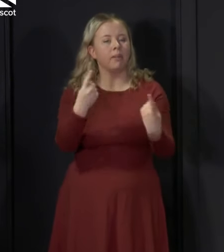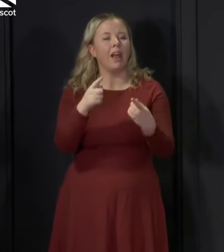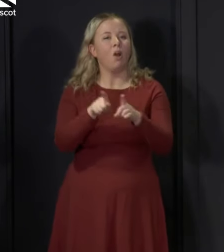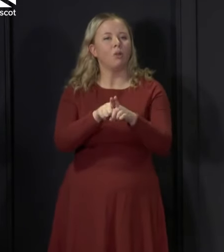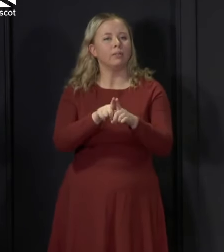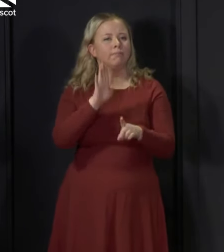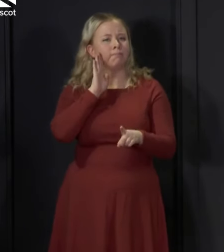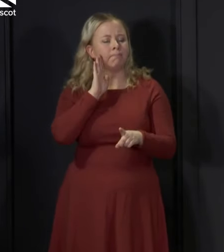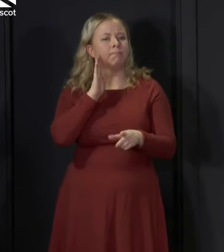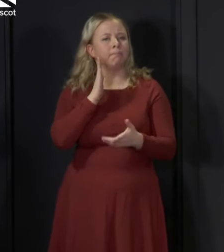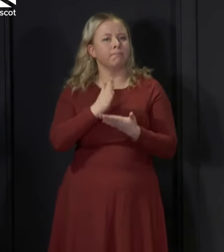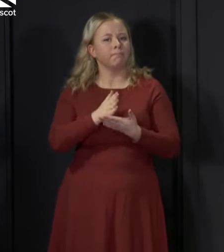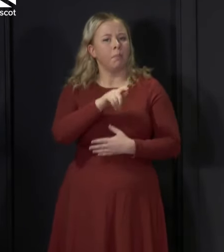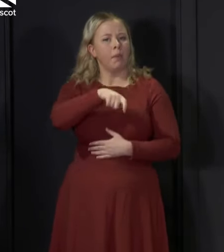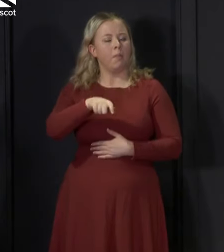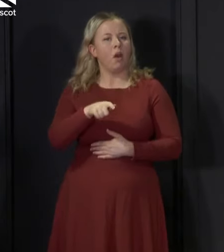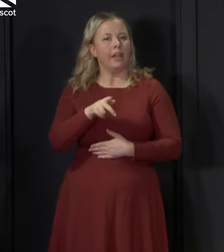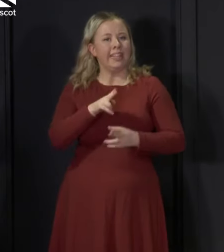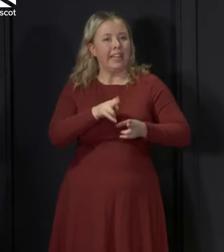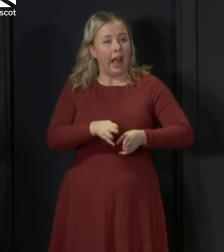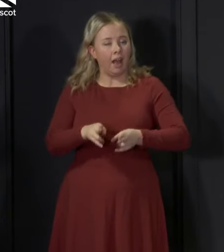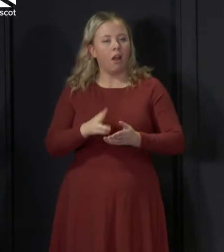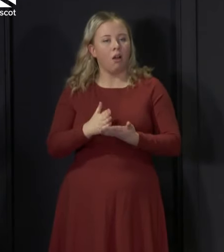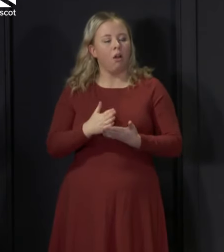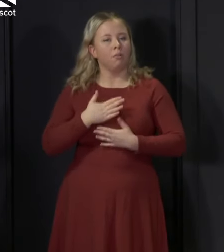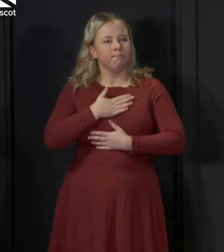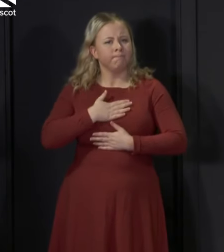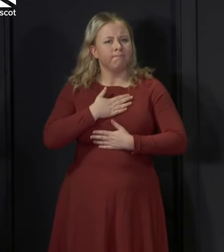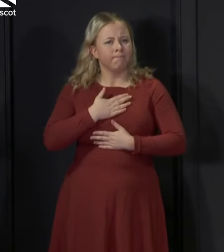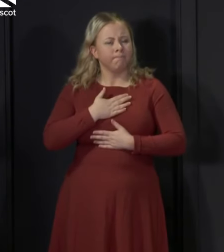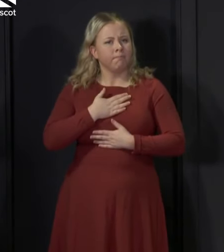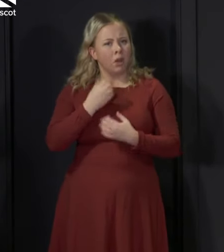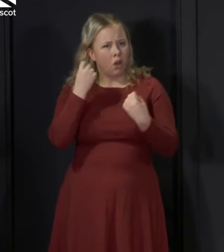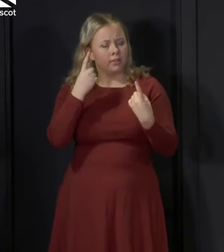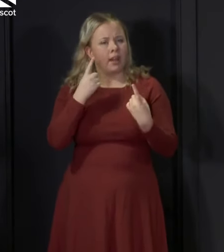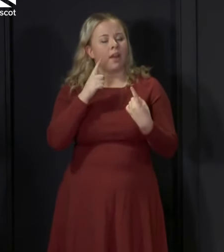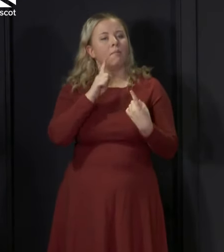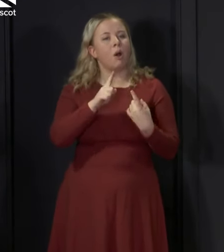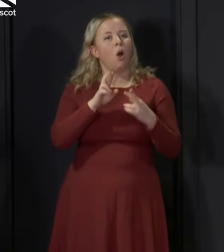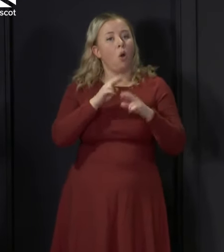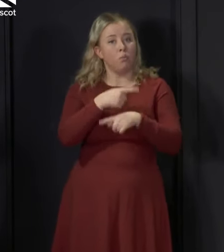about people dying is extremely upsetting. But I hope you understand that it is important